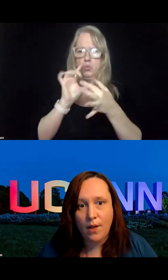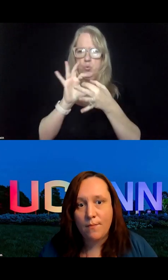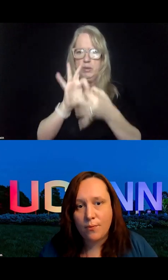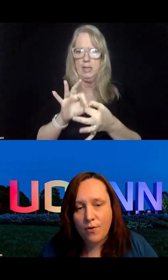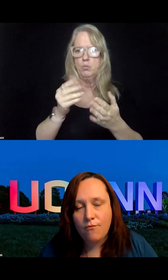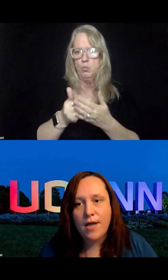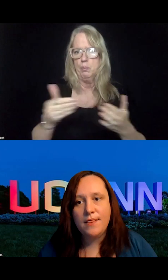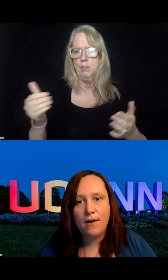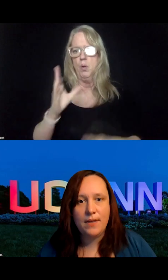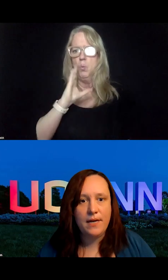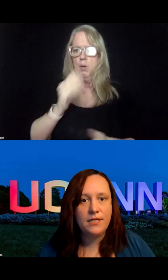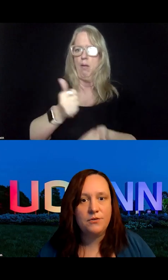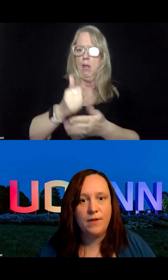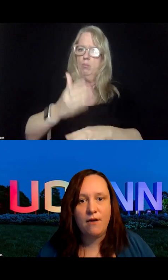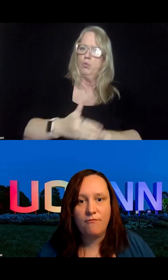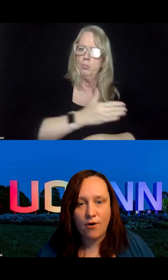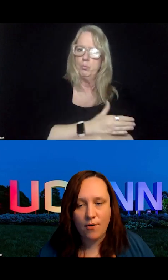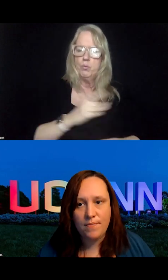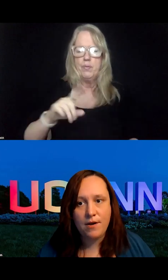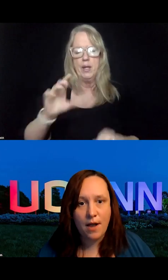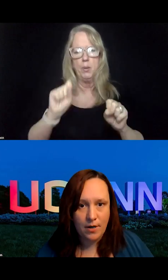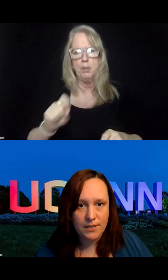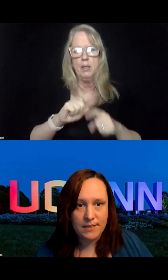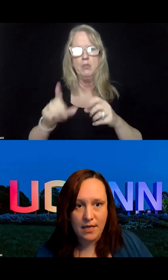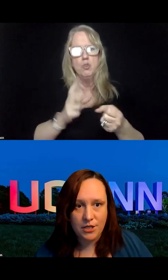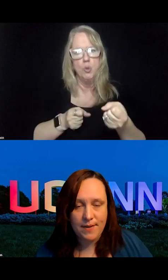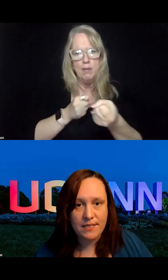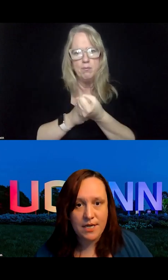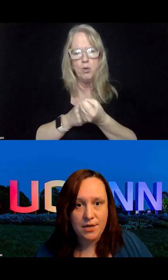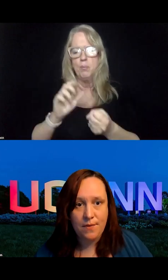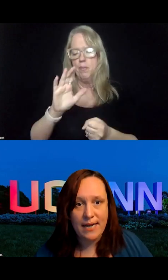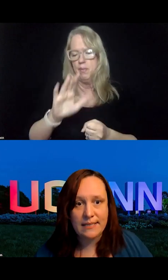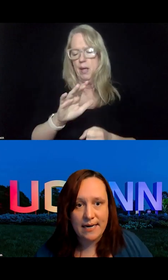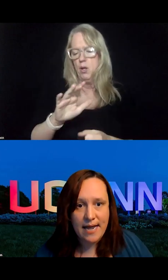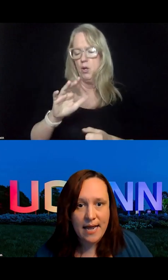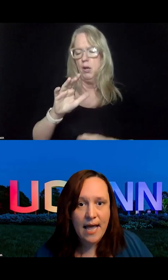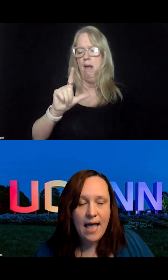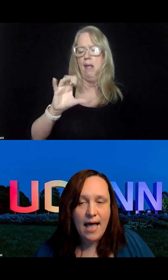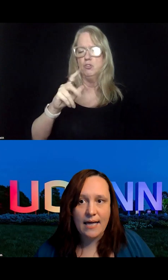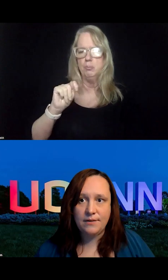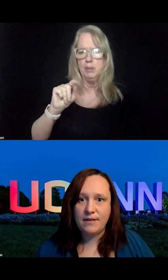THAT WILL IMPROVE THEIR ACT TO AFFIRM THEIR LGBTQ IDENTITY.